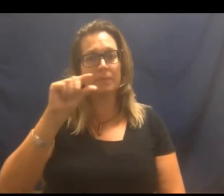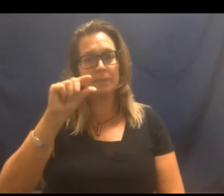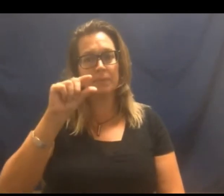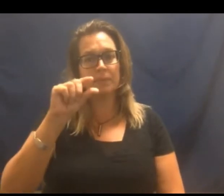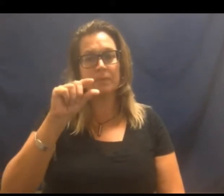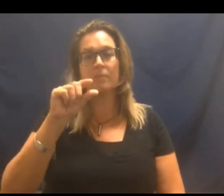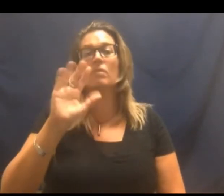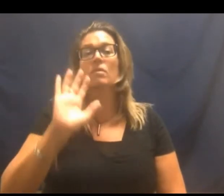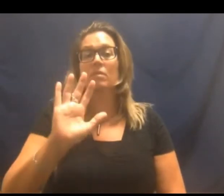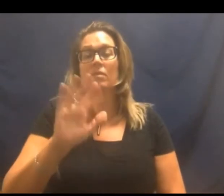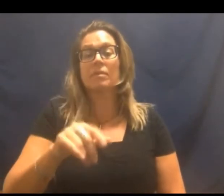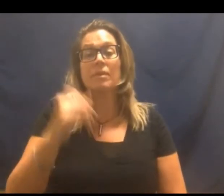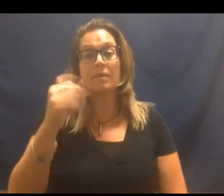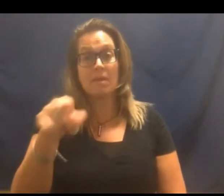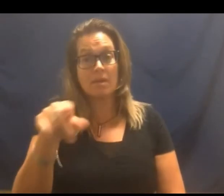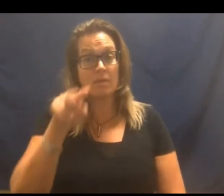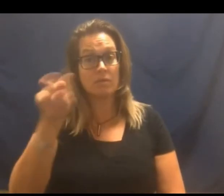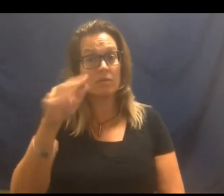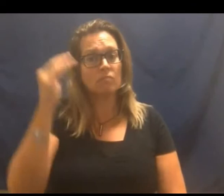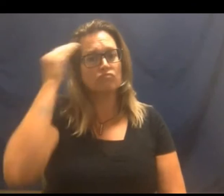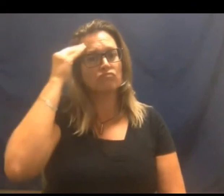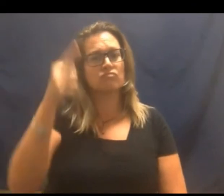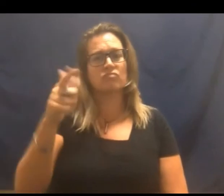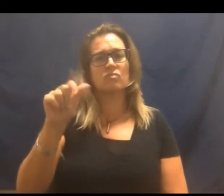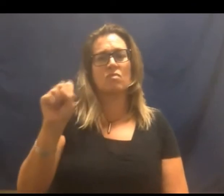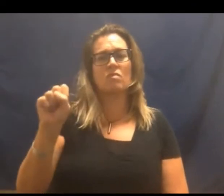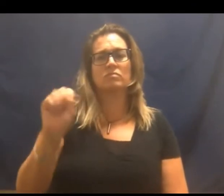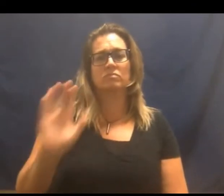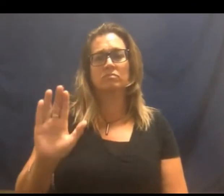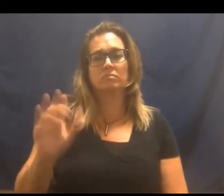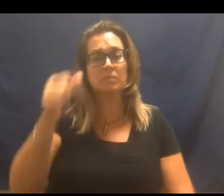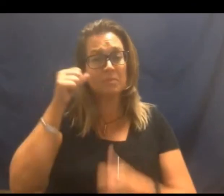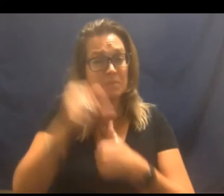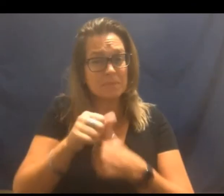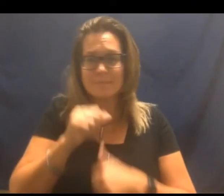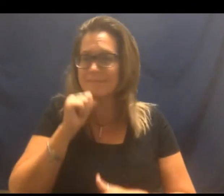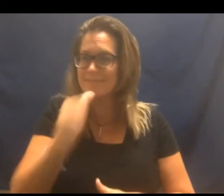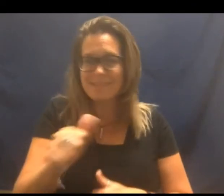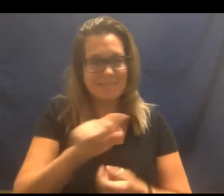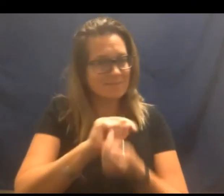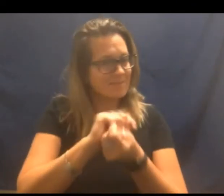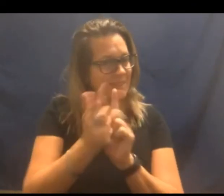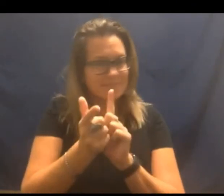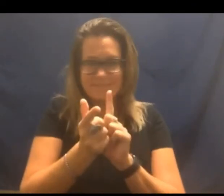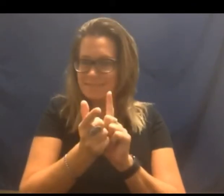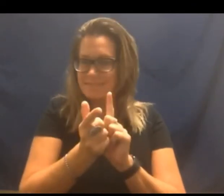glossing you're going to have capital letters again and that indicates ASL